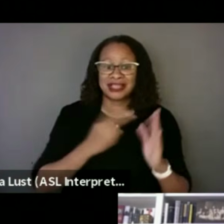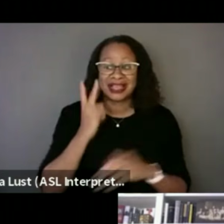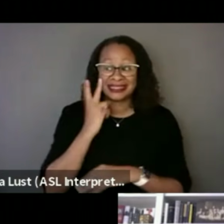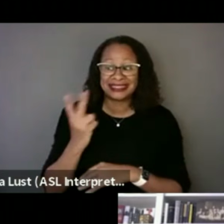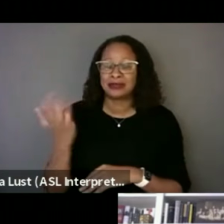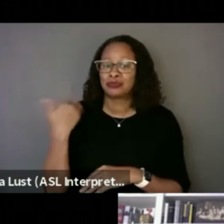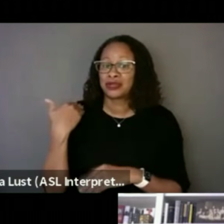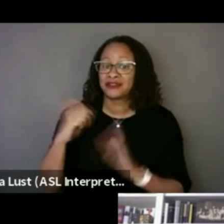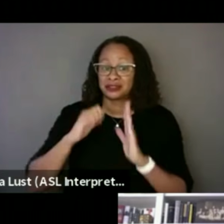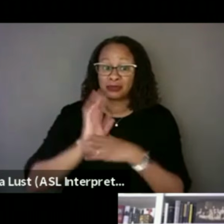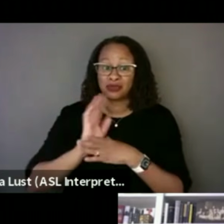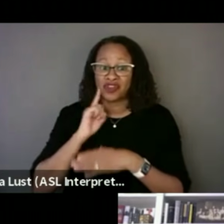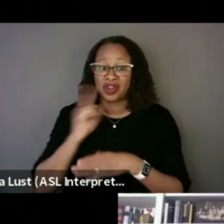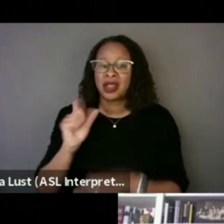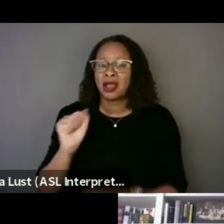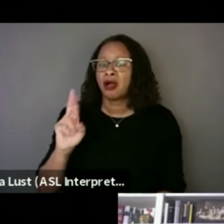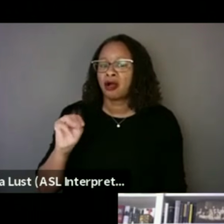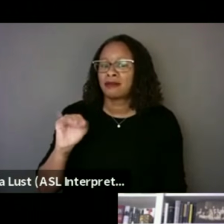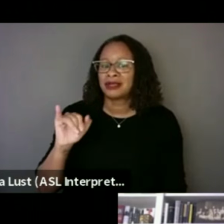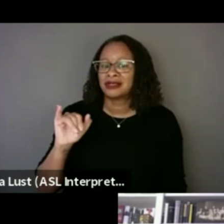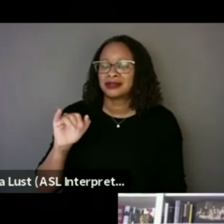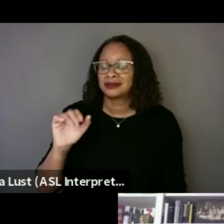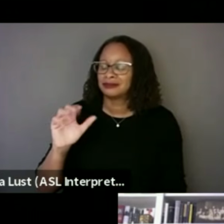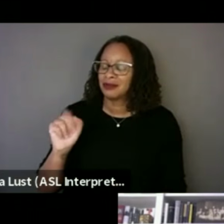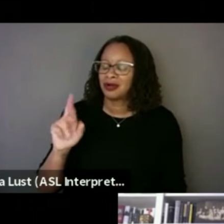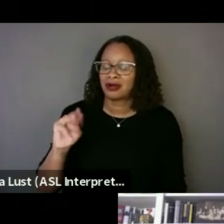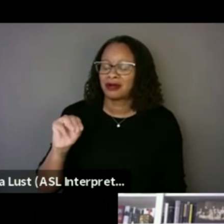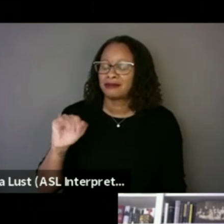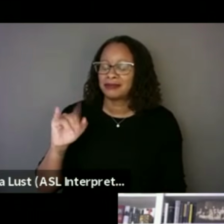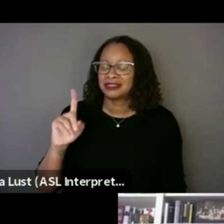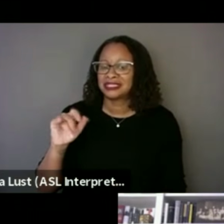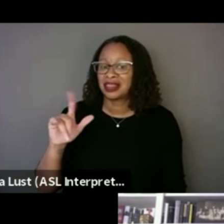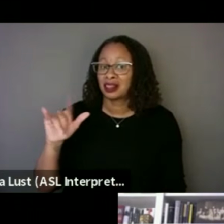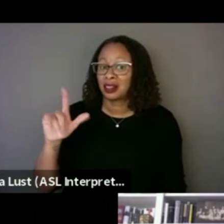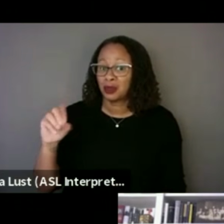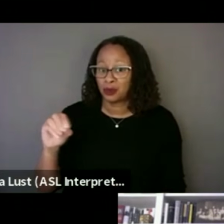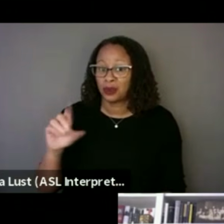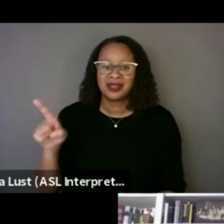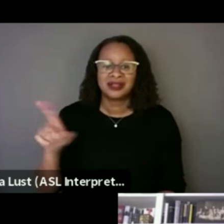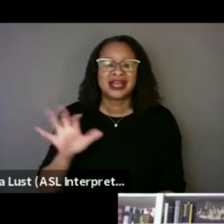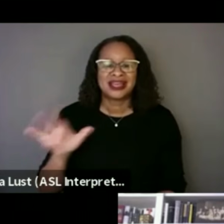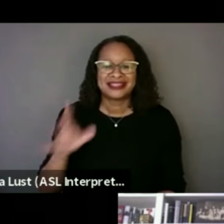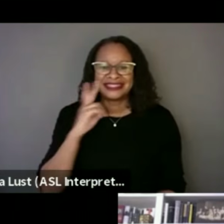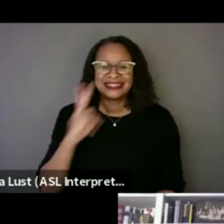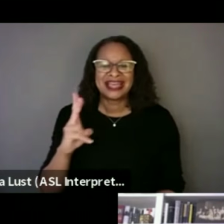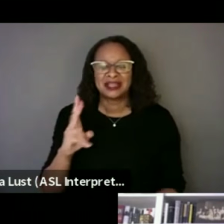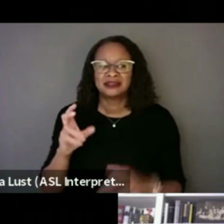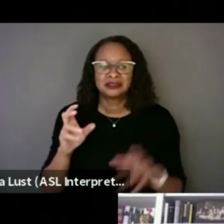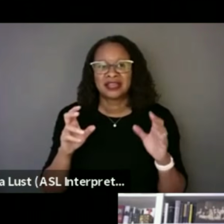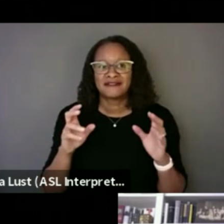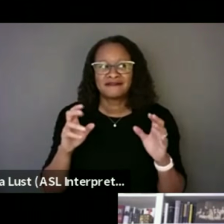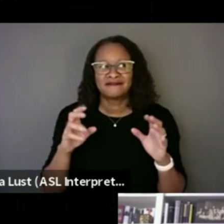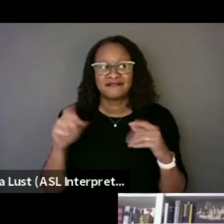where they embed with a Danish team in Afghanistan, and it managed to be very poetic without,